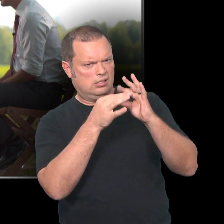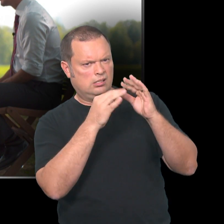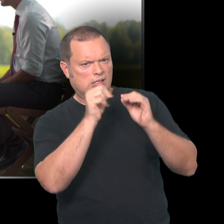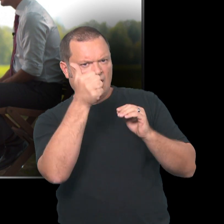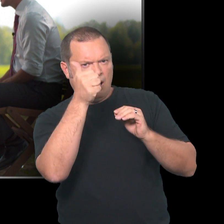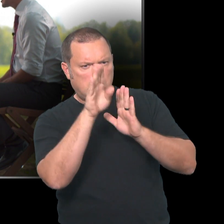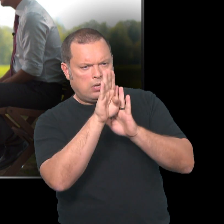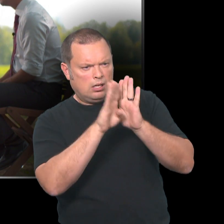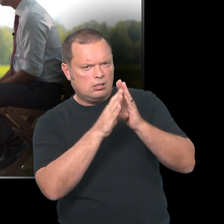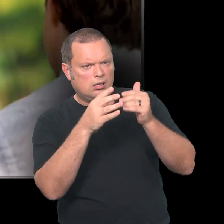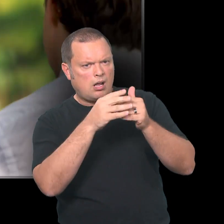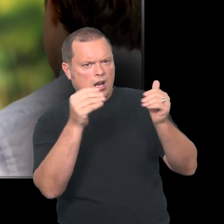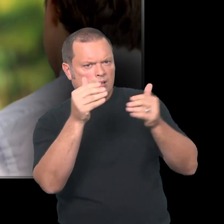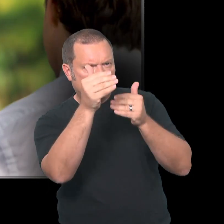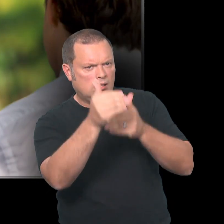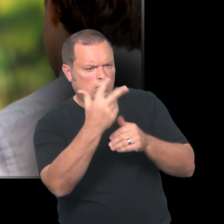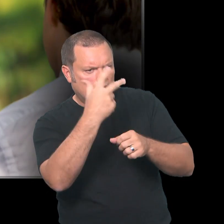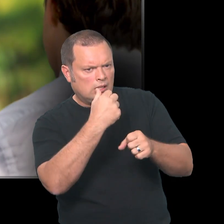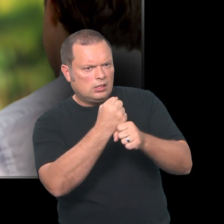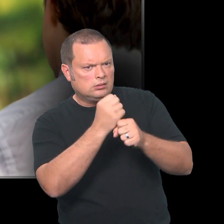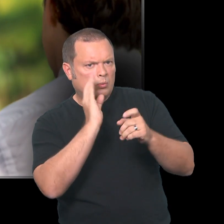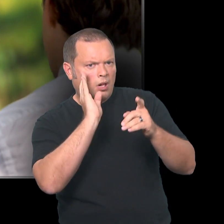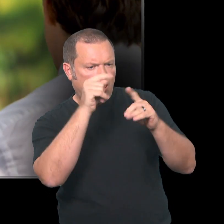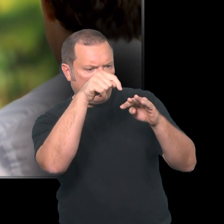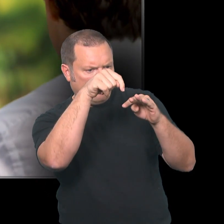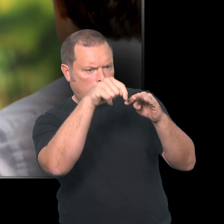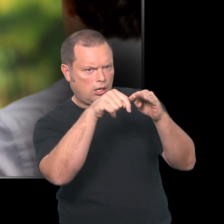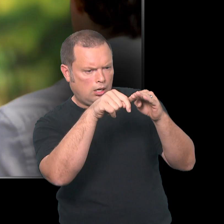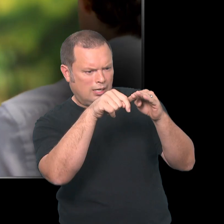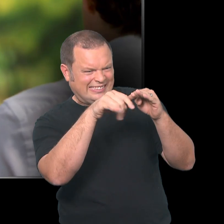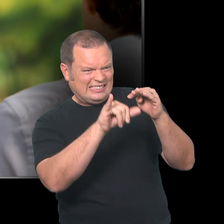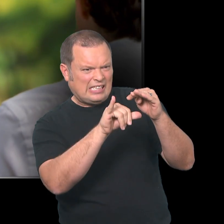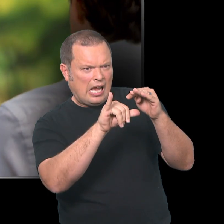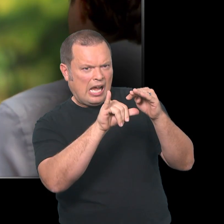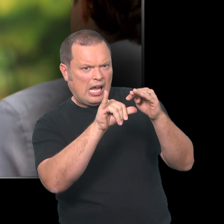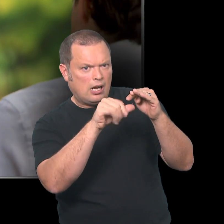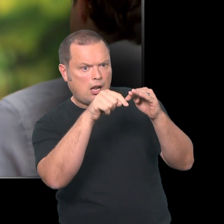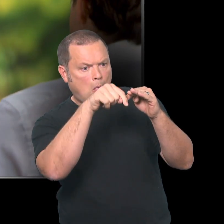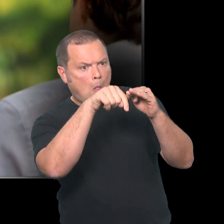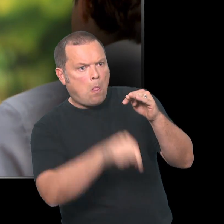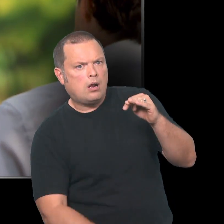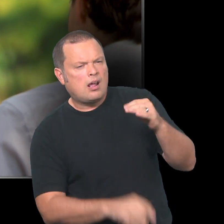You are using the $10 billion a year figure for three years. Yeah. How are you going to keep it at that,